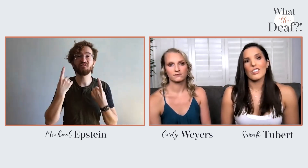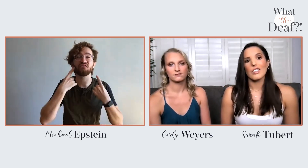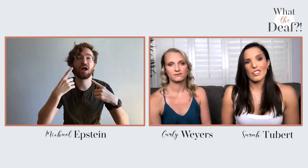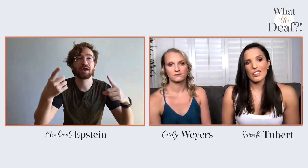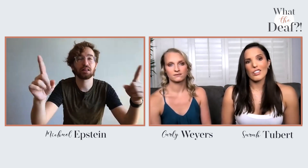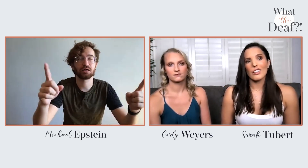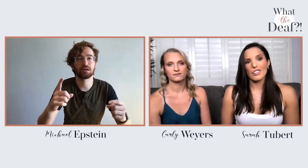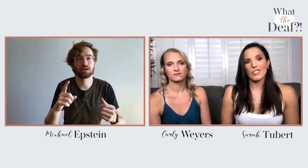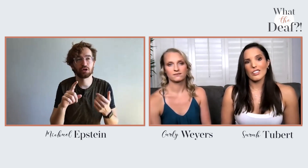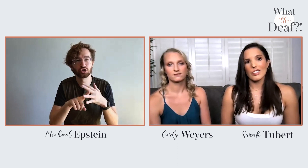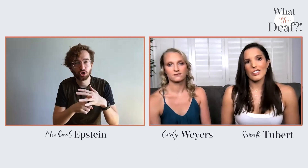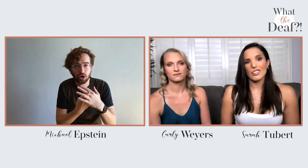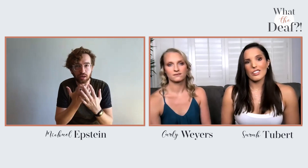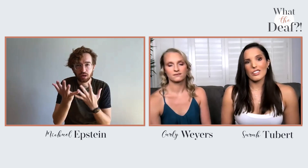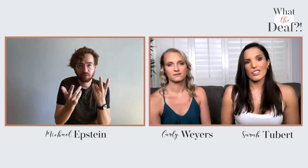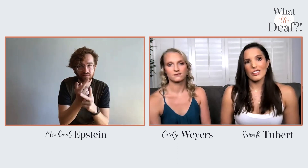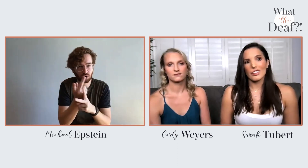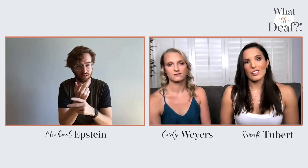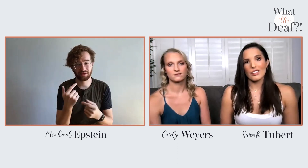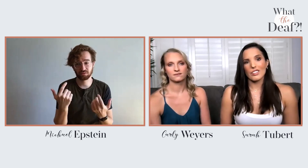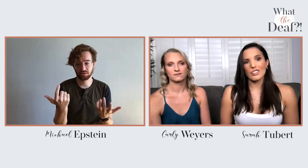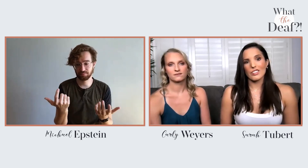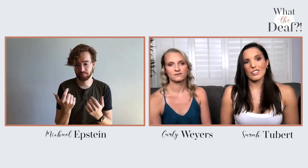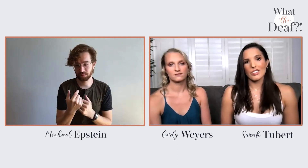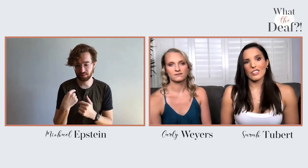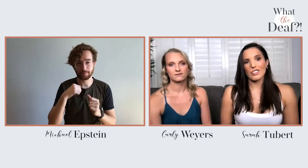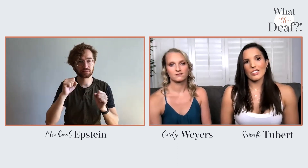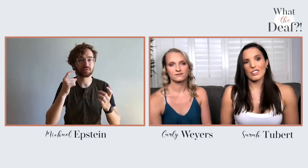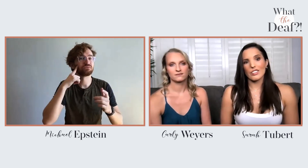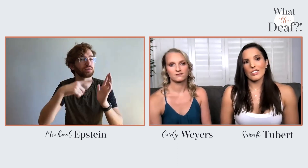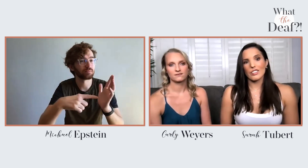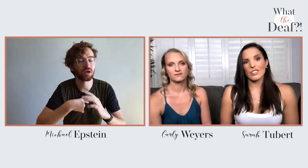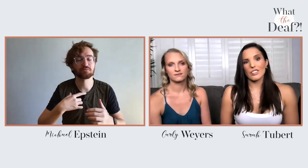I finally was able to start figuring out- let me give you an example.